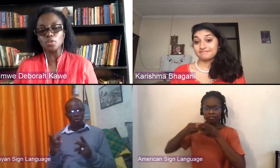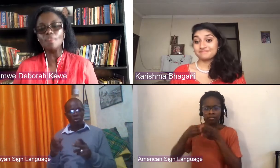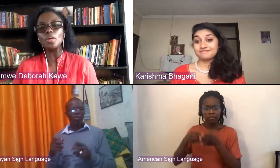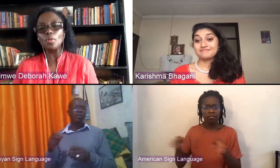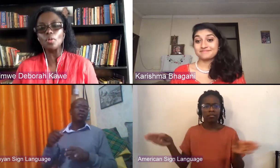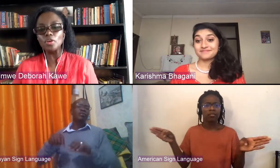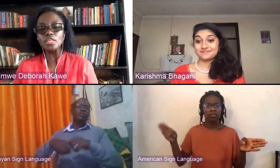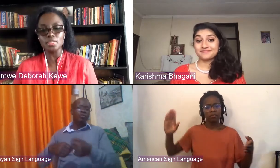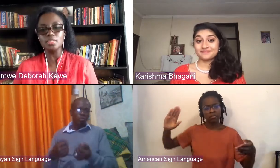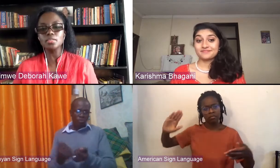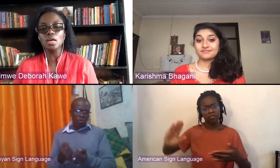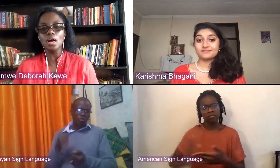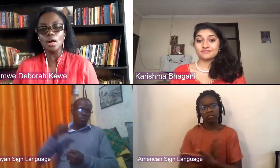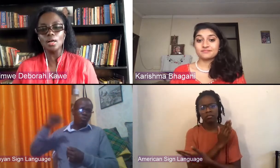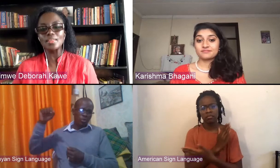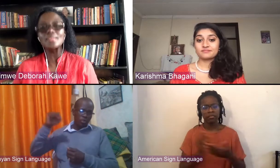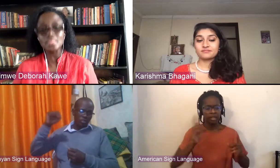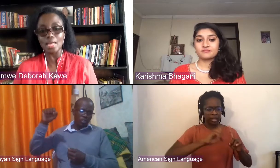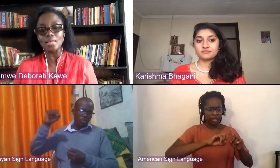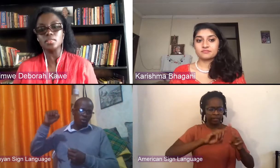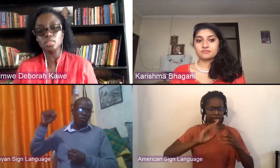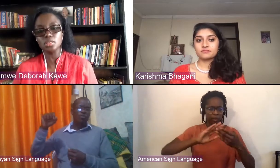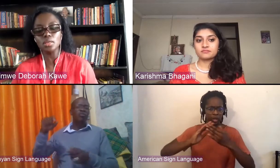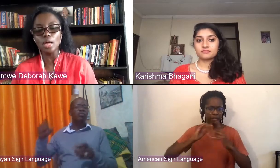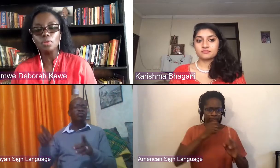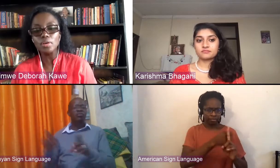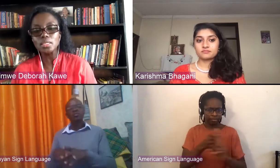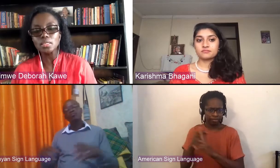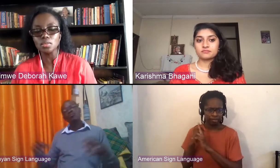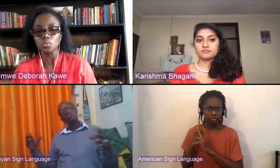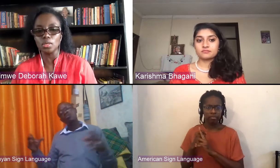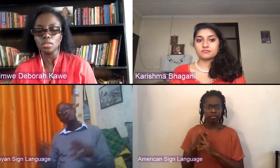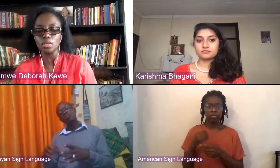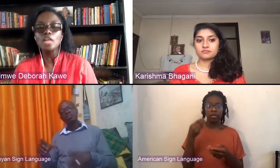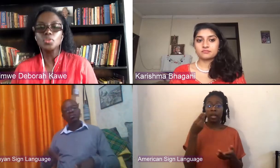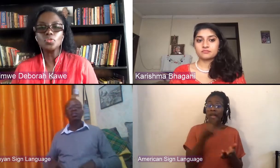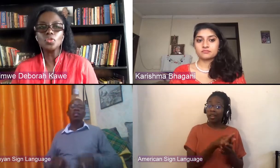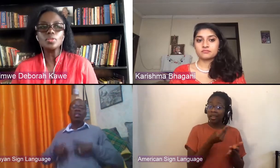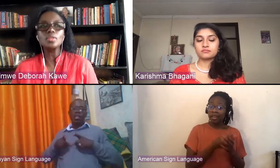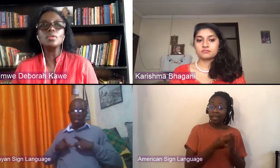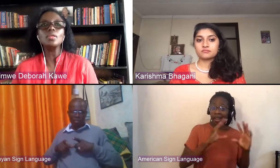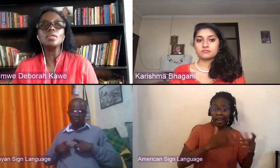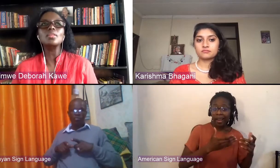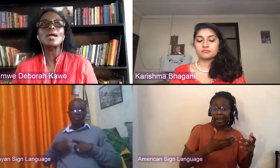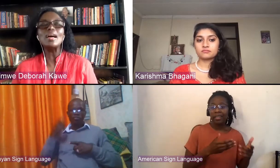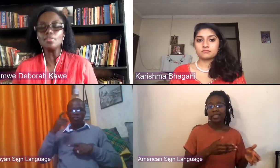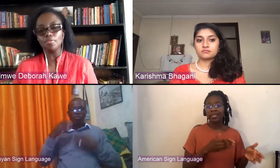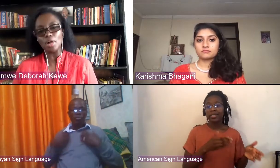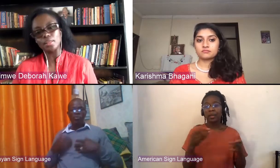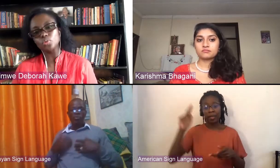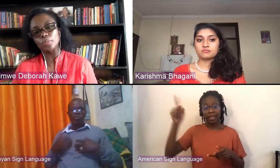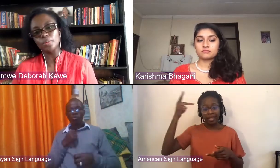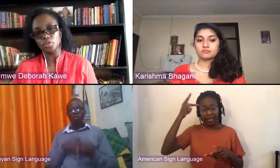of the communities that these artists create this world. So the kind of work that we produce